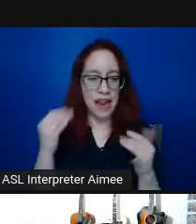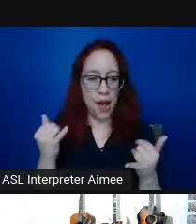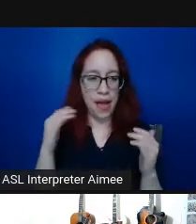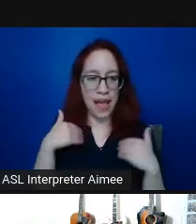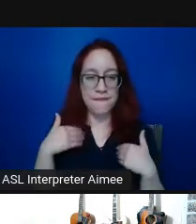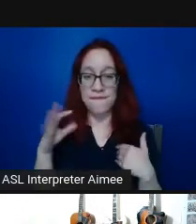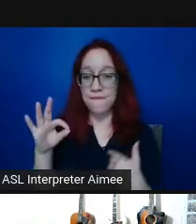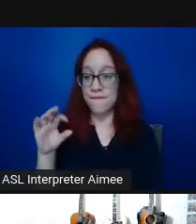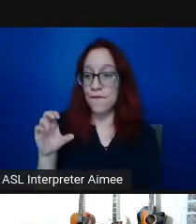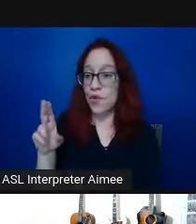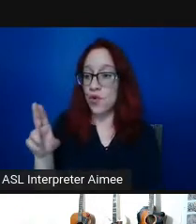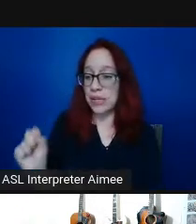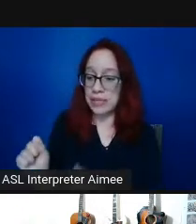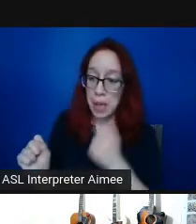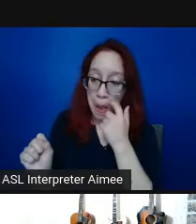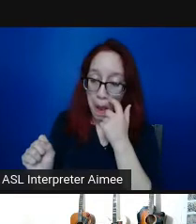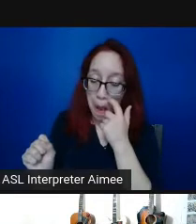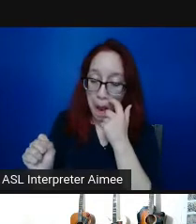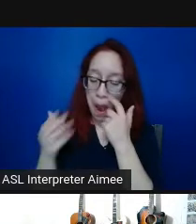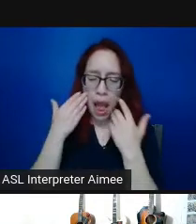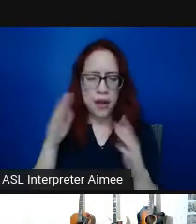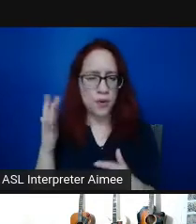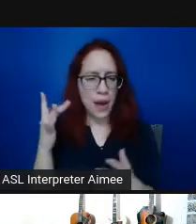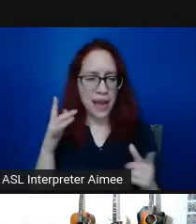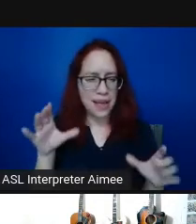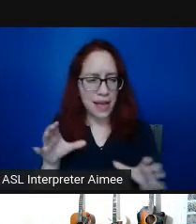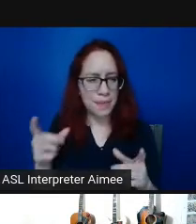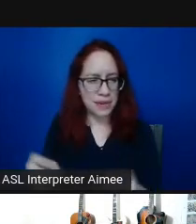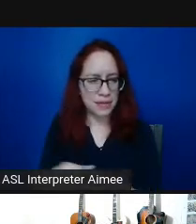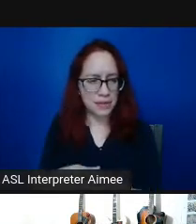I don't know why they've done that because there's no functionality.